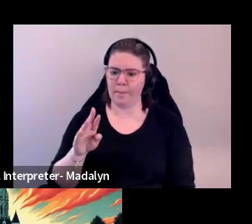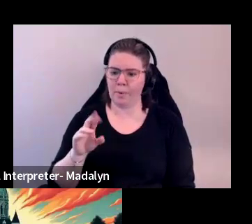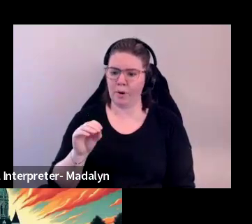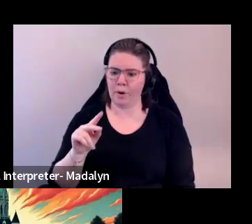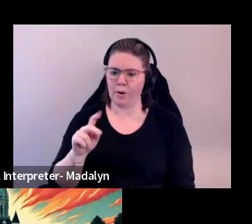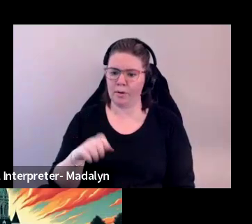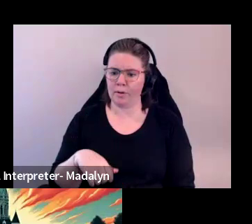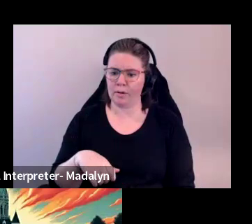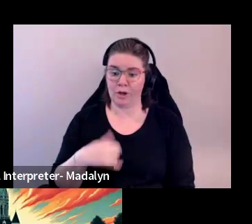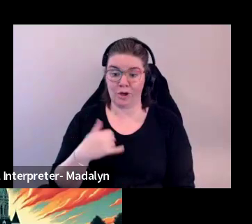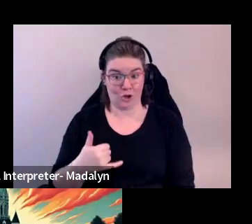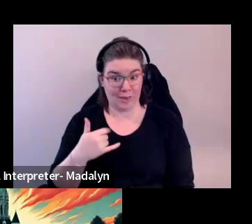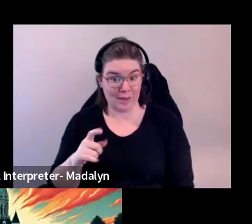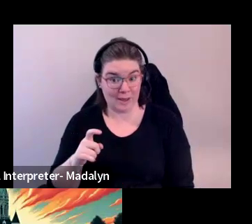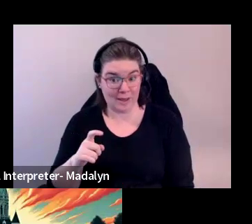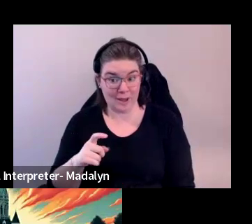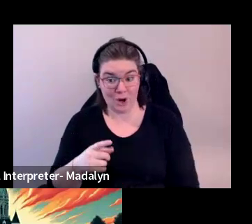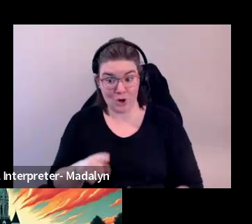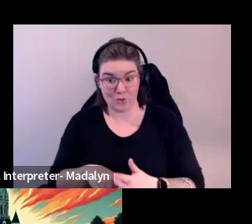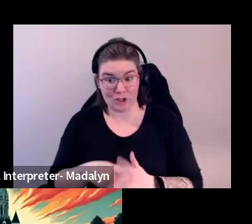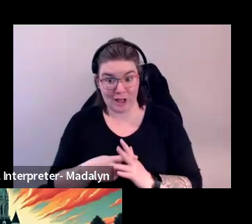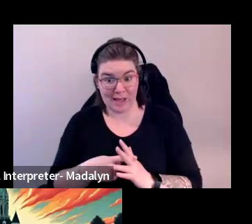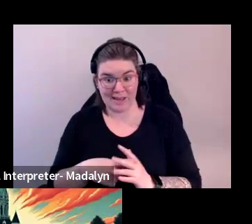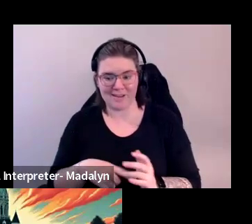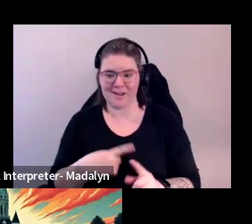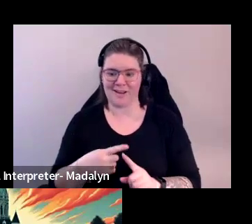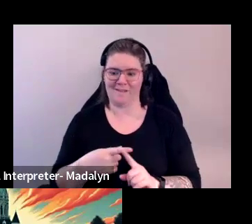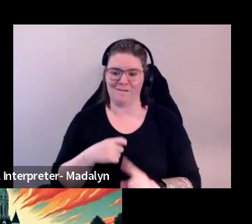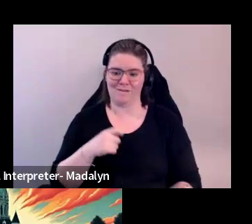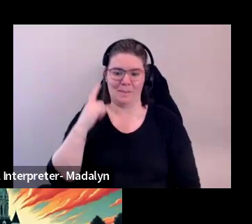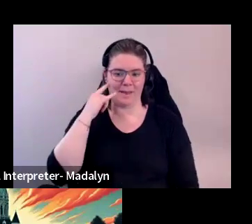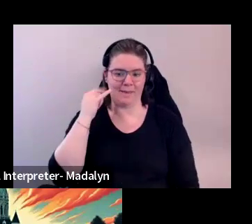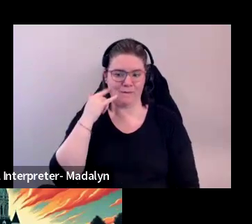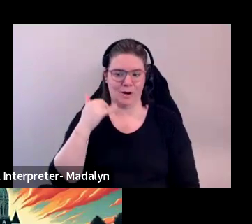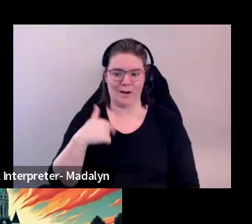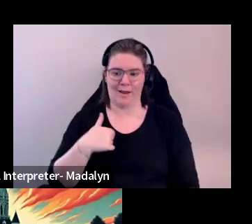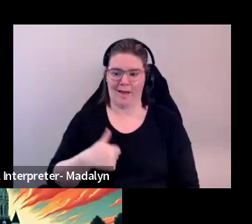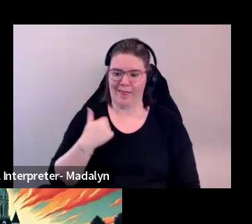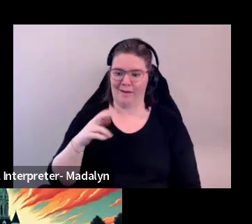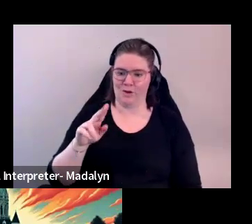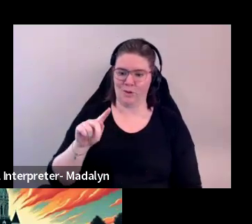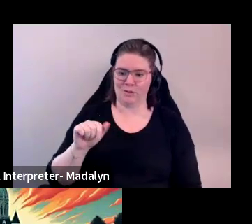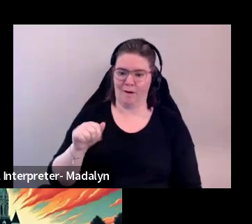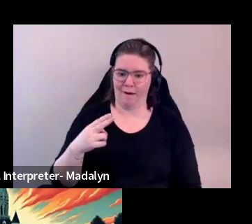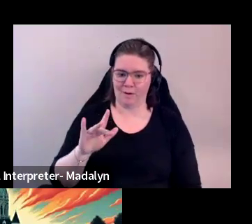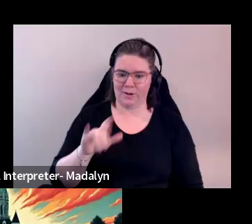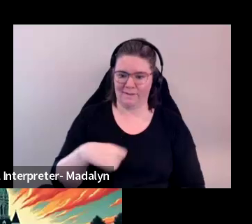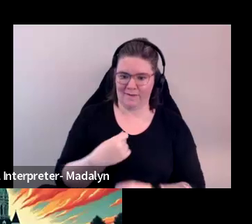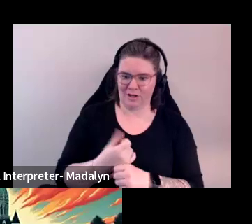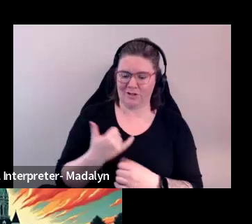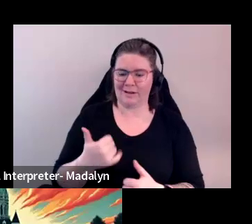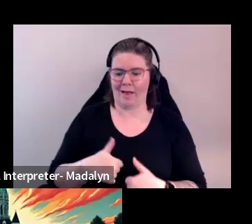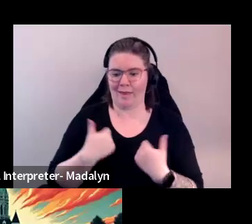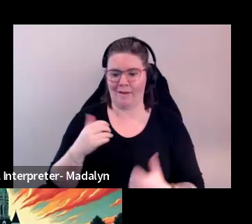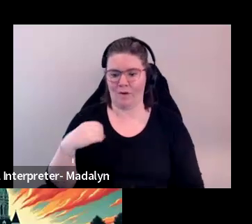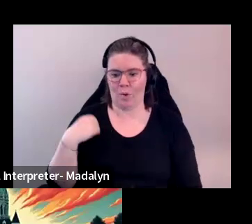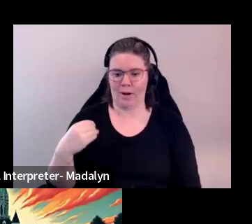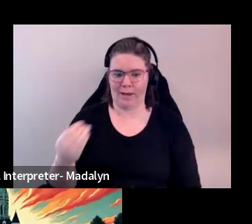Brooke Wilson (she/her): Currently originally. How'd you know? Originally I am from California. I lived in Utah for 25 years, and I now live in Oregon and have lived in Oregon for about.